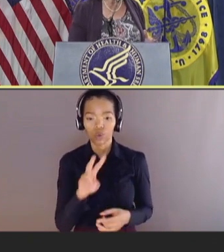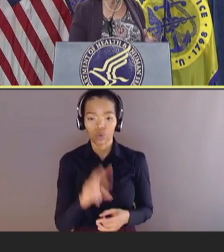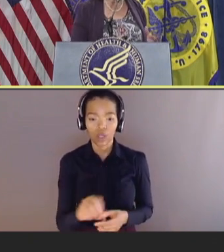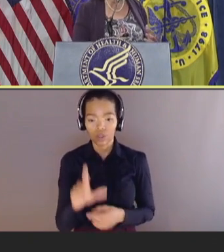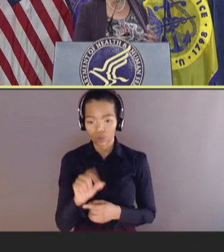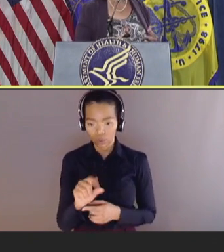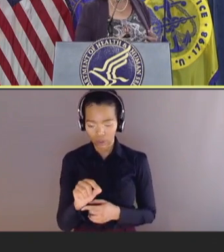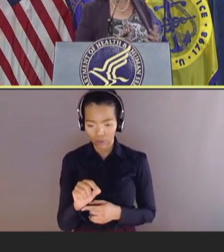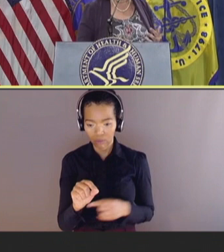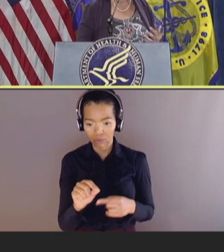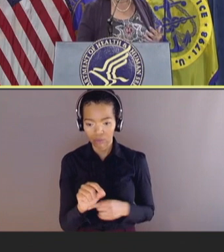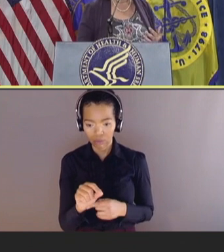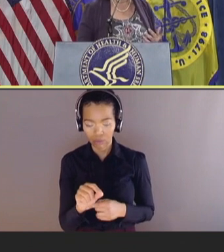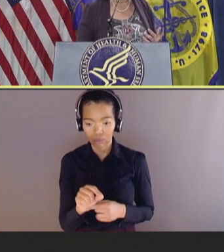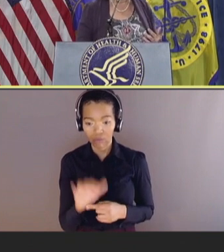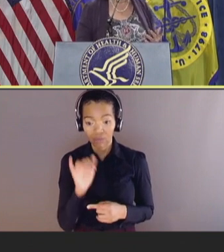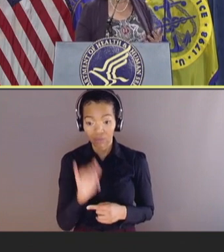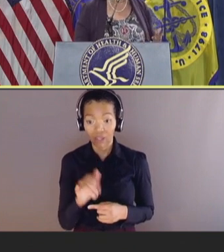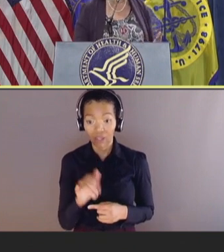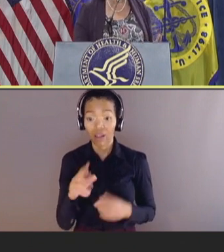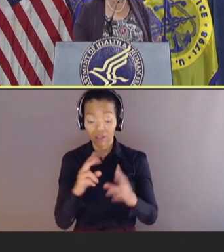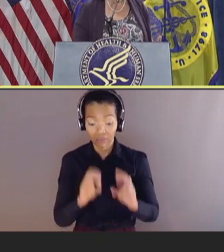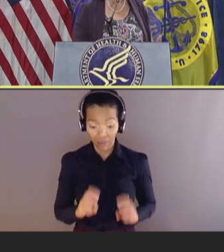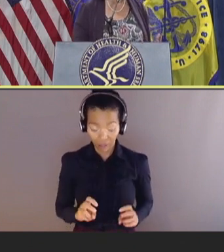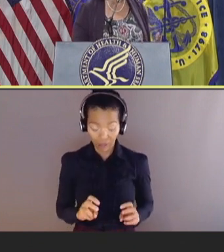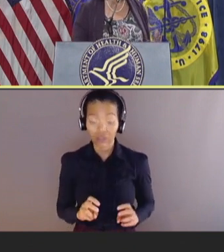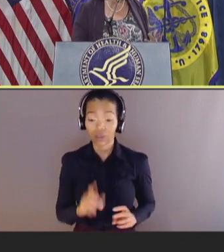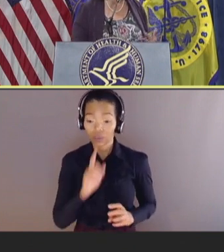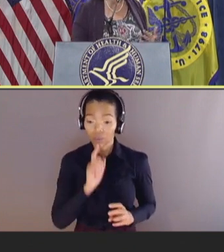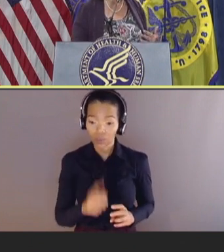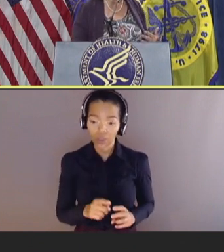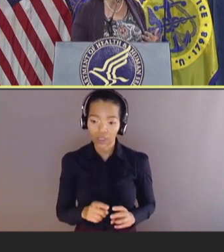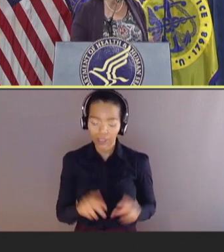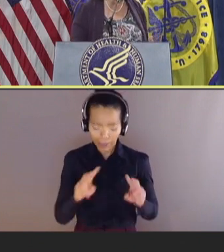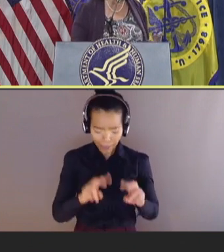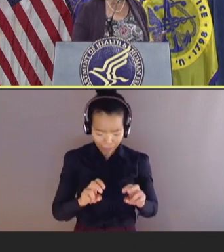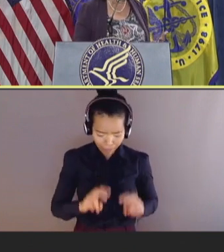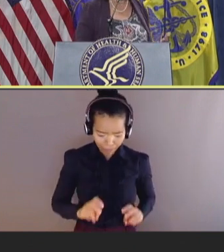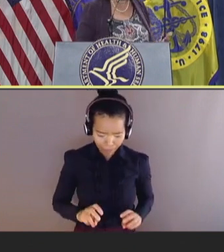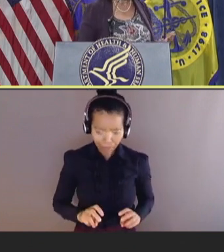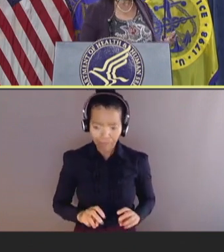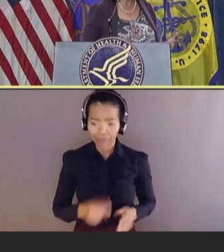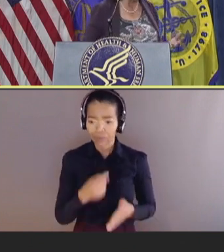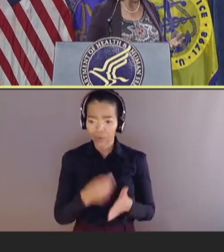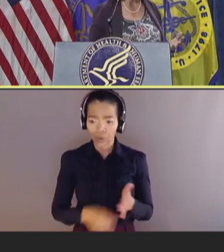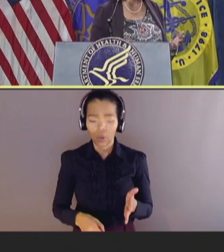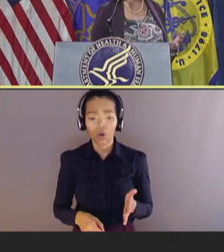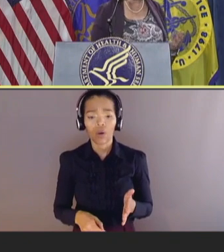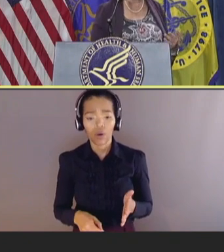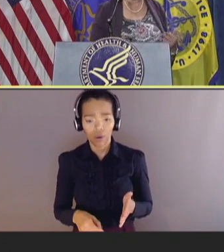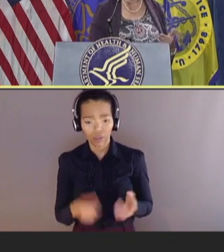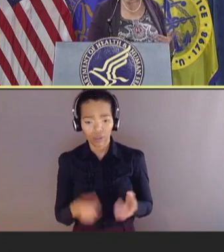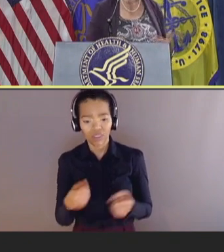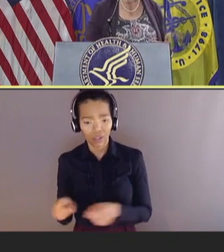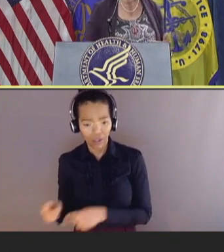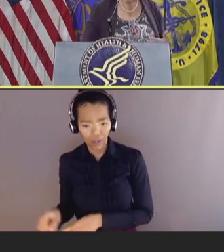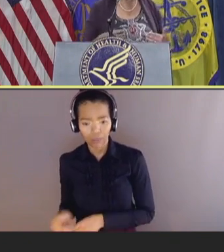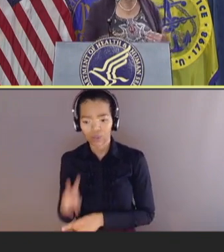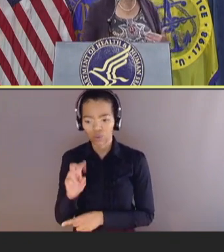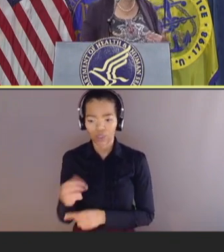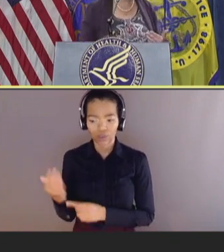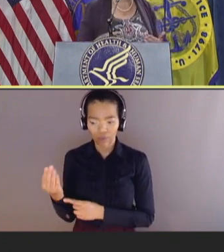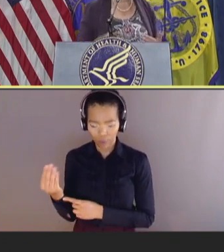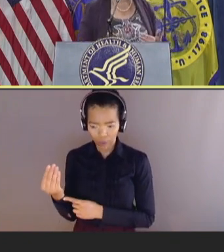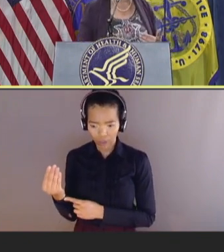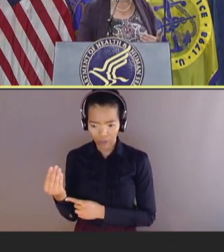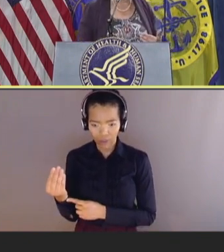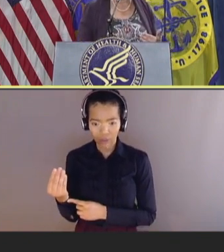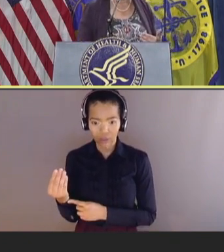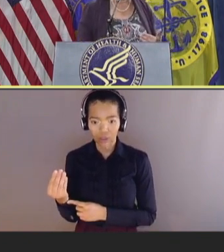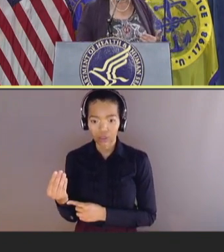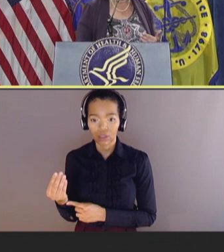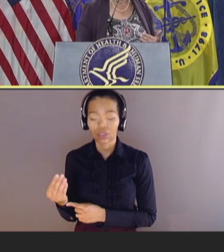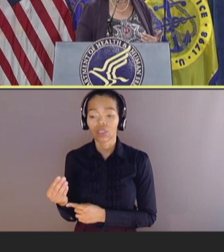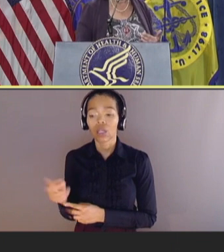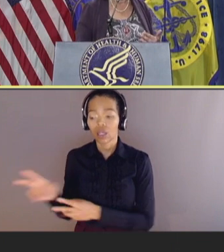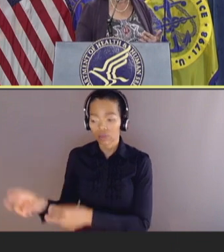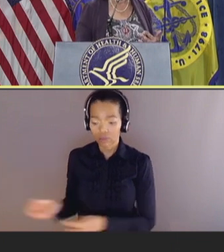just an analysis that takes a look at costs that were done in 2014 and extrapolates them to 2020.